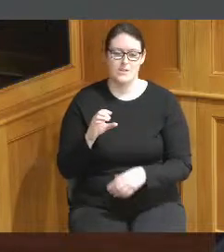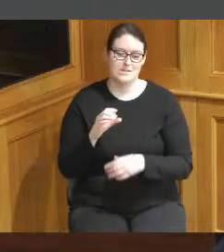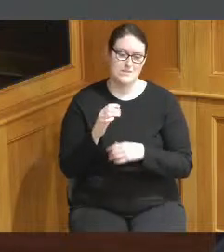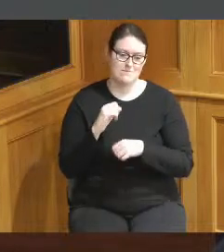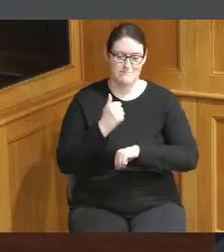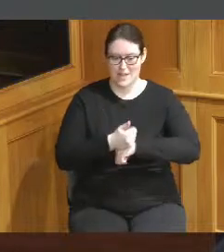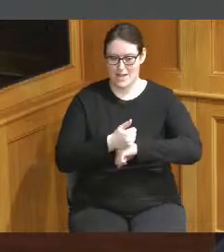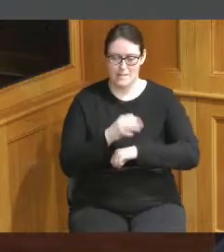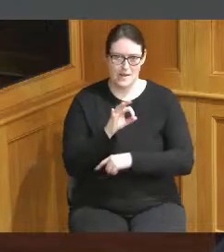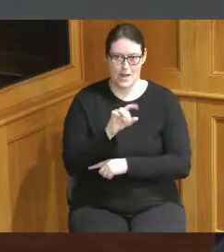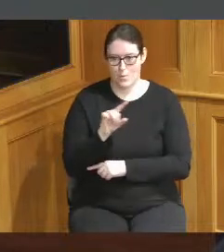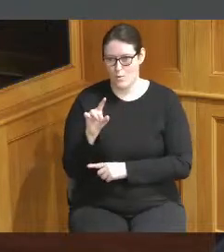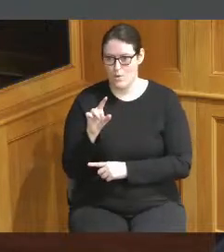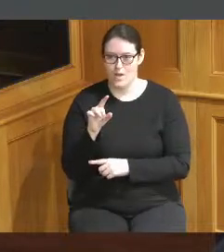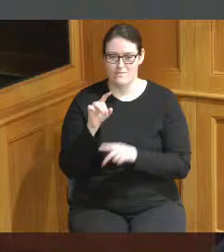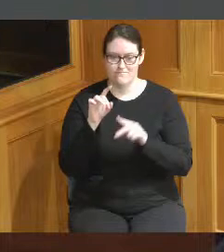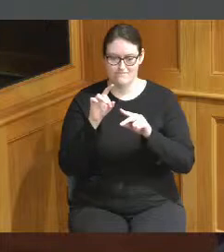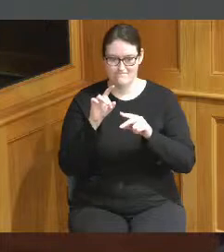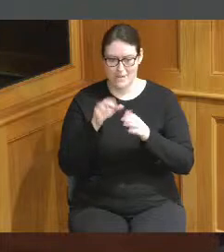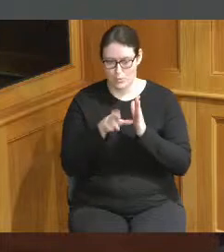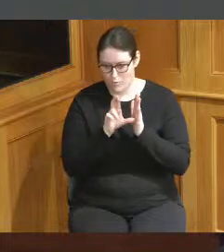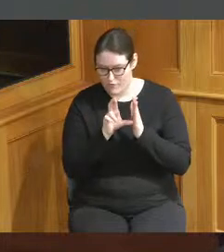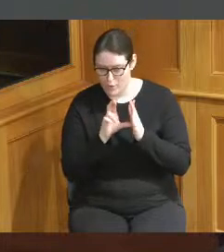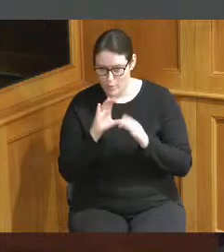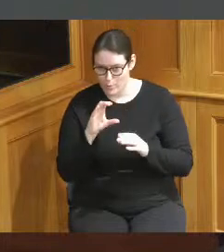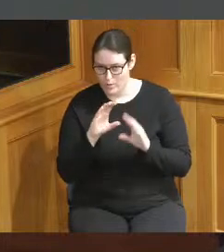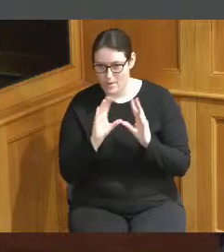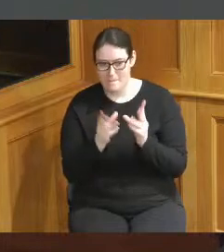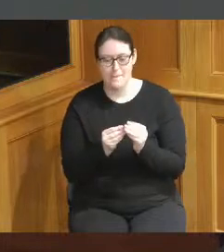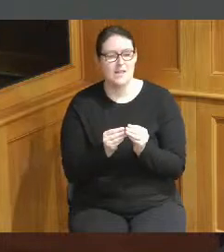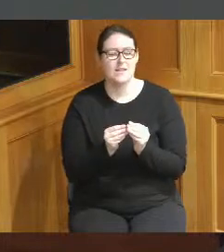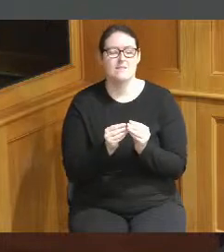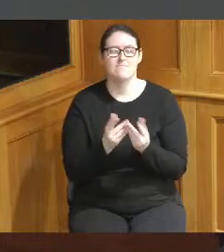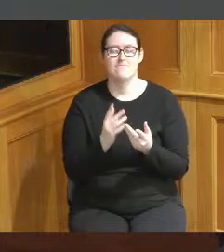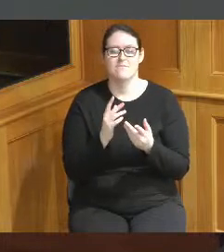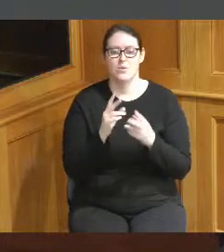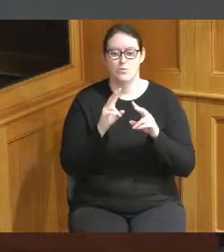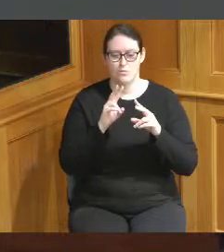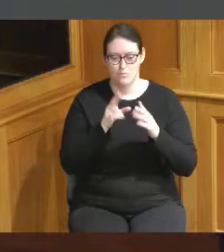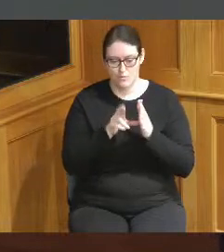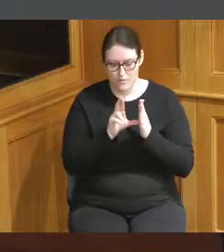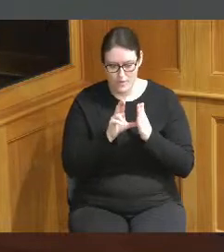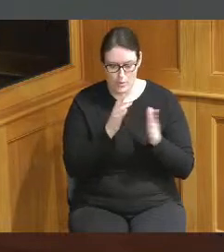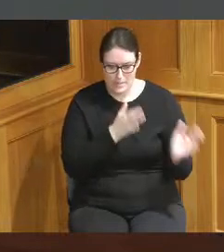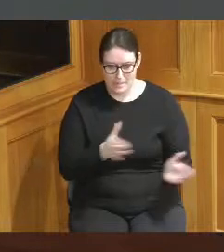but I found out that some of our kids that was in our care had some fees and then we tried to